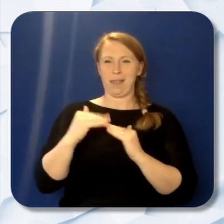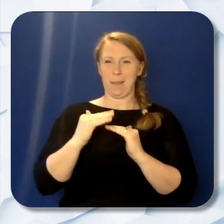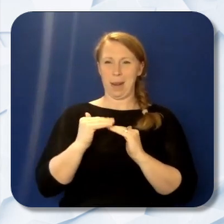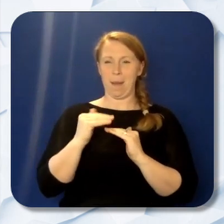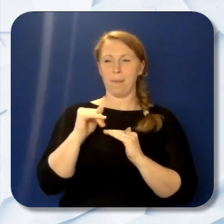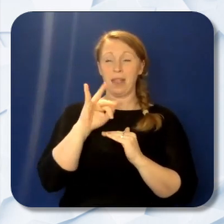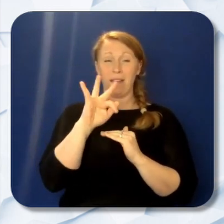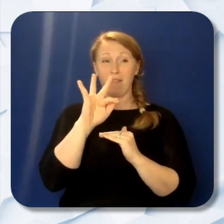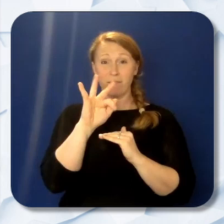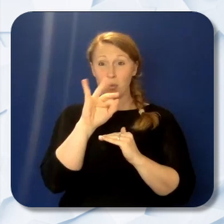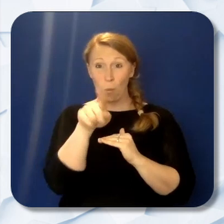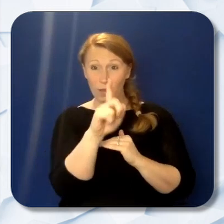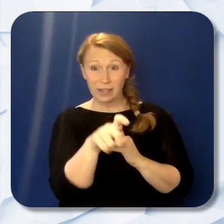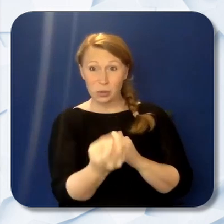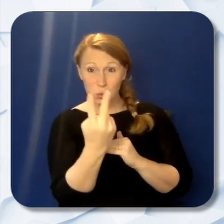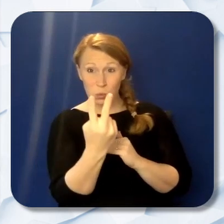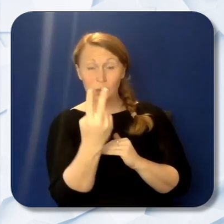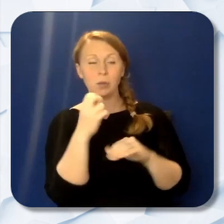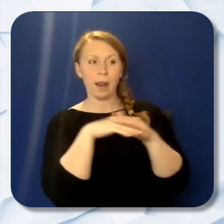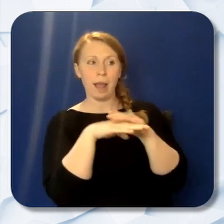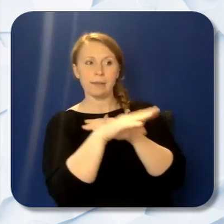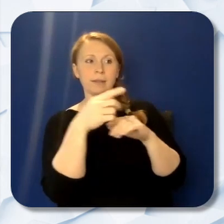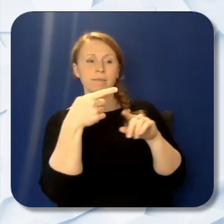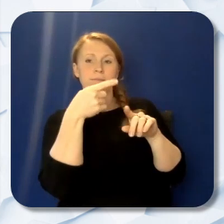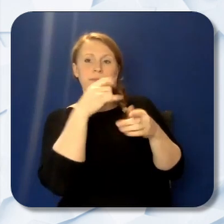access that resource as well. Um, I will stop there,